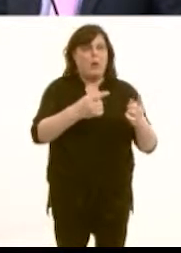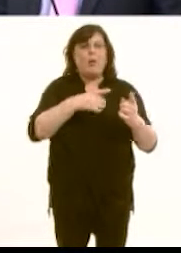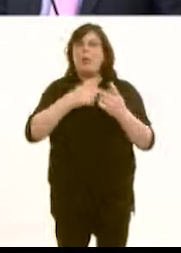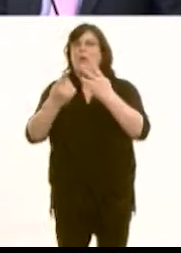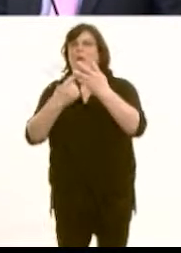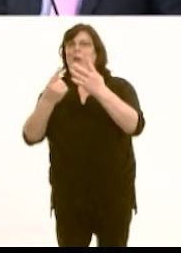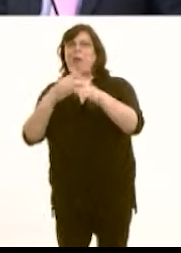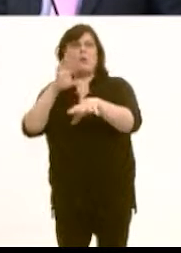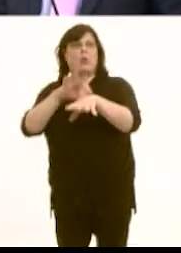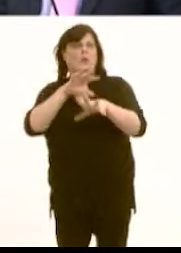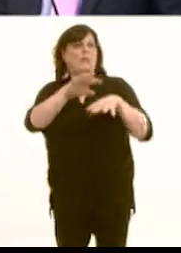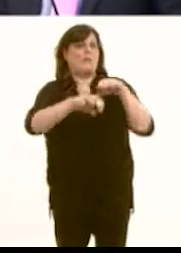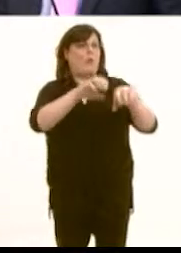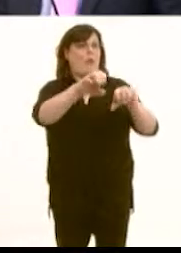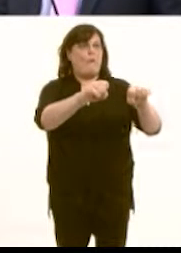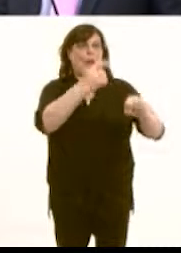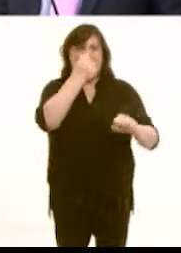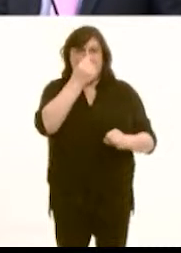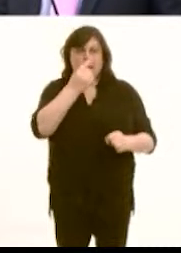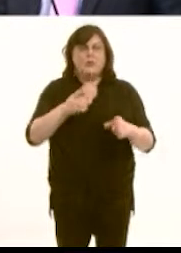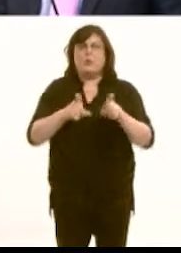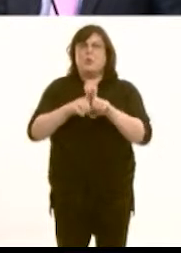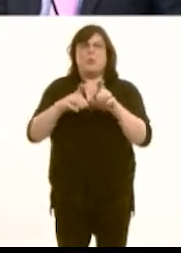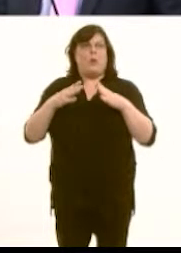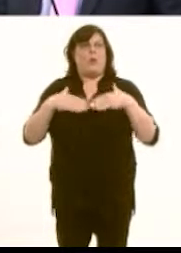longer exist, and beyond that, of course, the LHB will take control of the situation